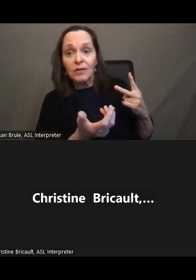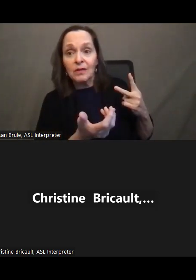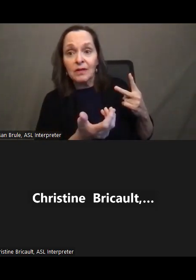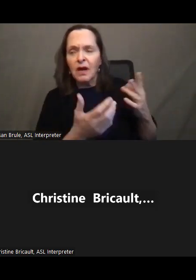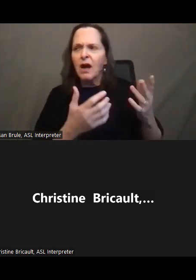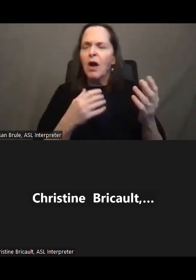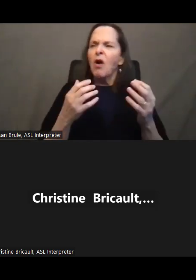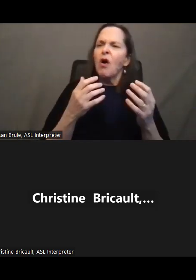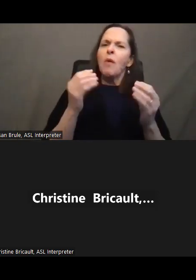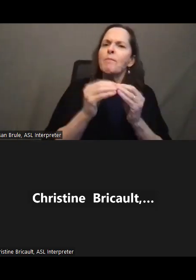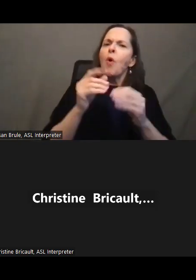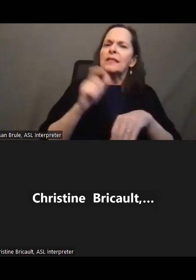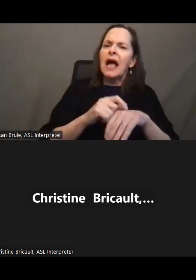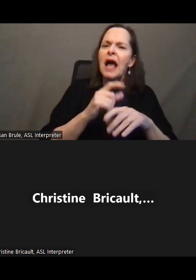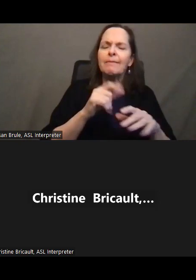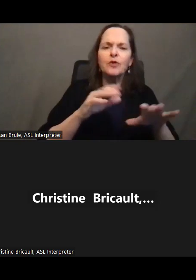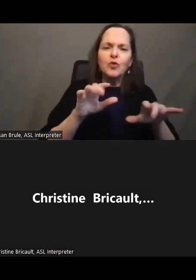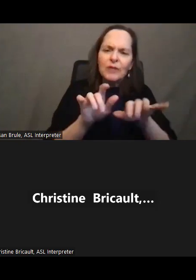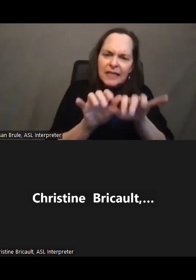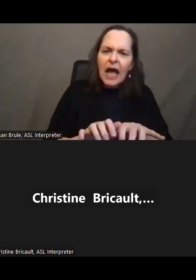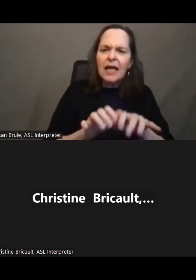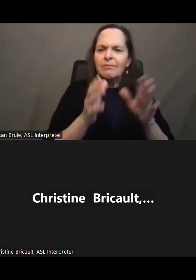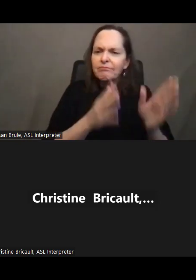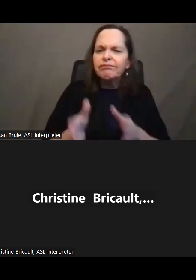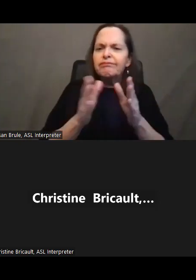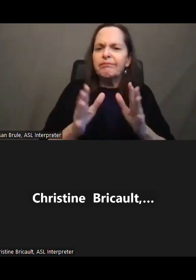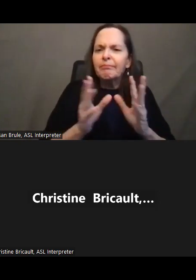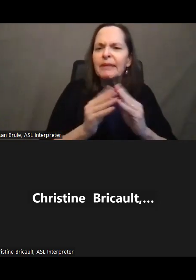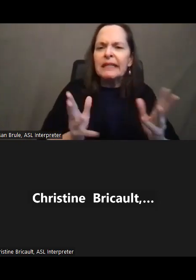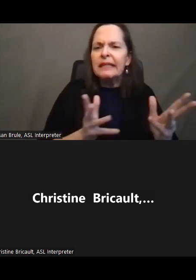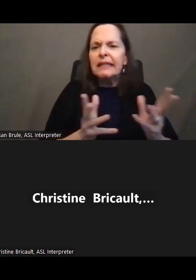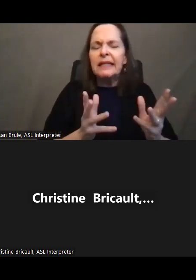since, you know, the Select Board needs time to prepare for the next meeting.